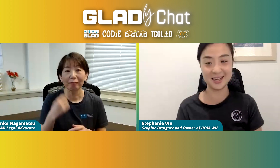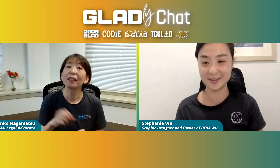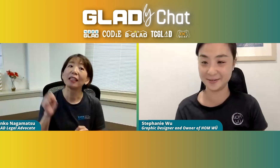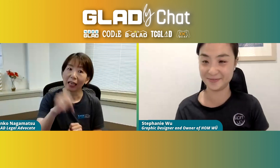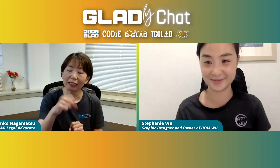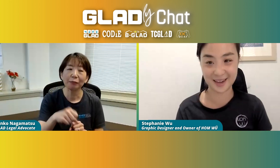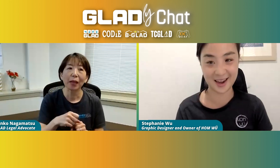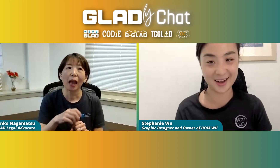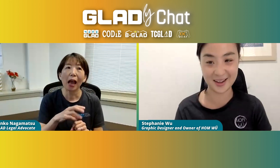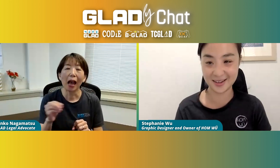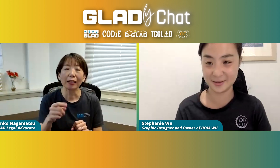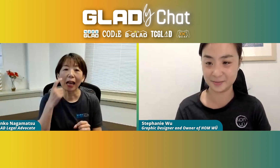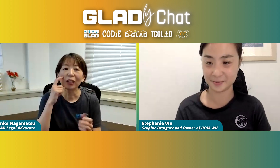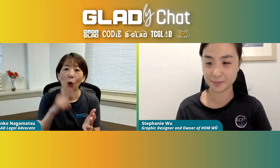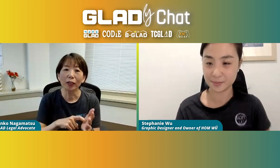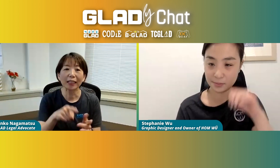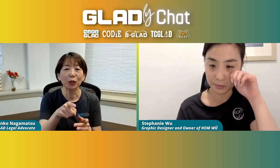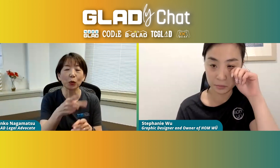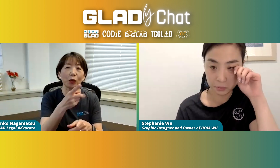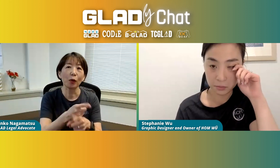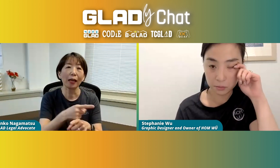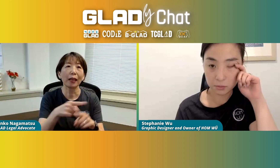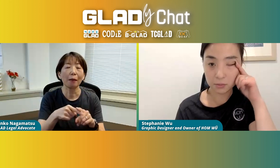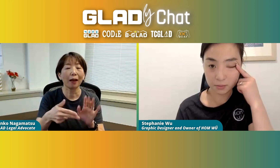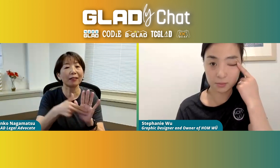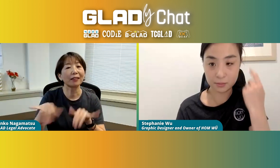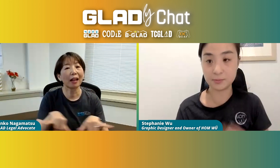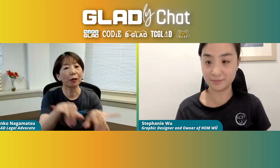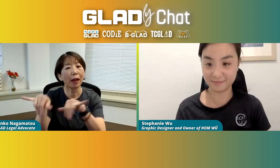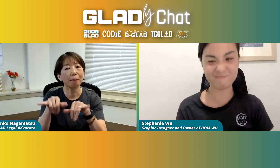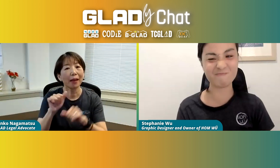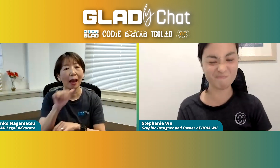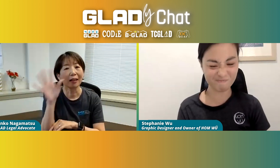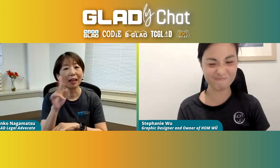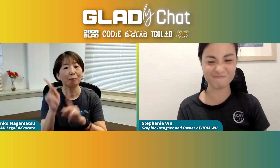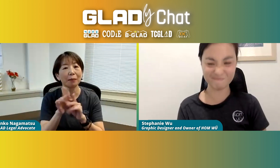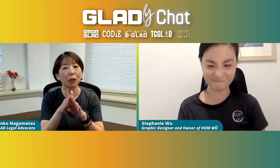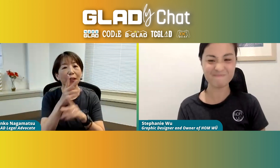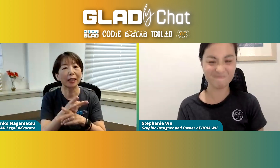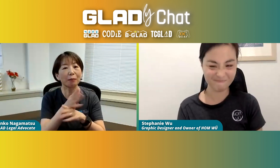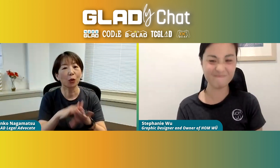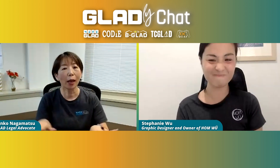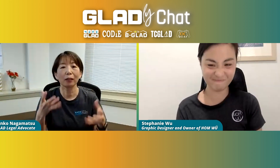Yes, yes. And I noticed you’re right about the stereotype that AAPI communities keep quiet because--